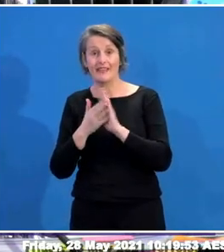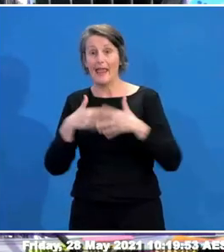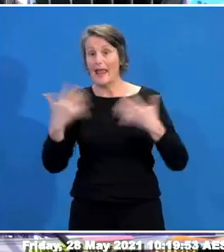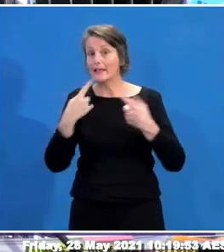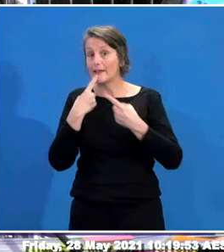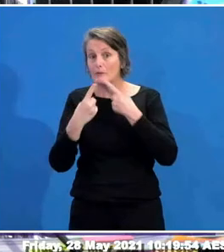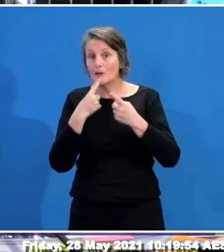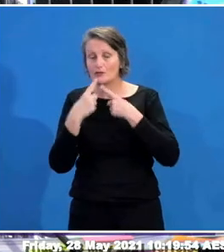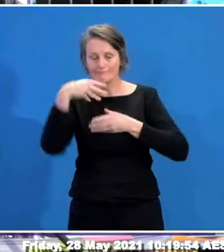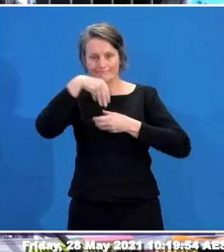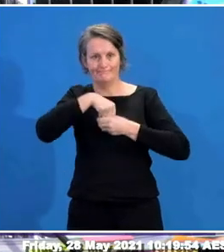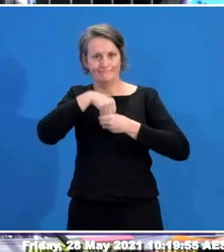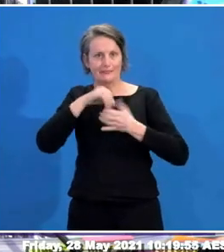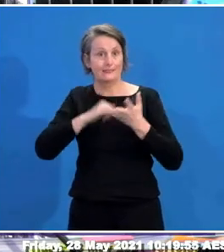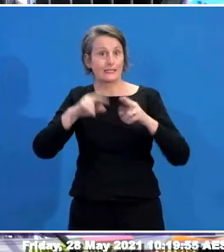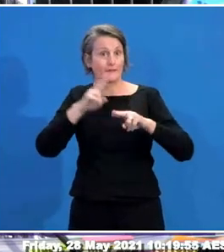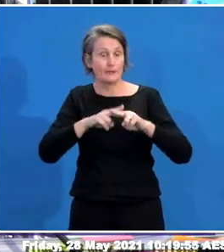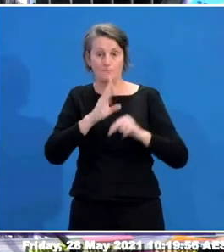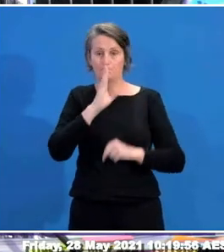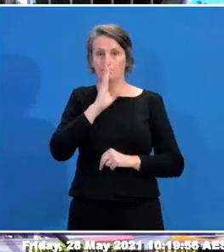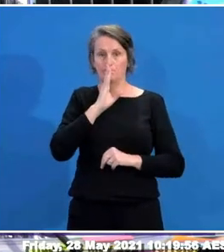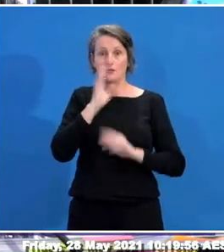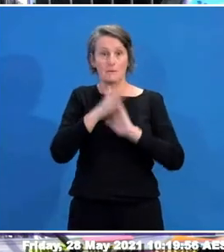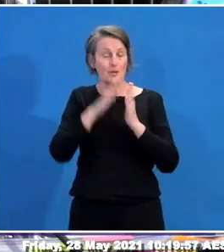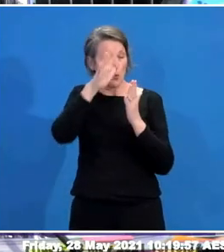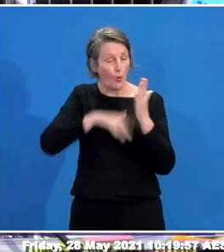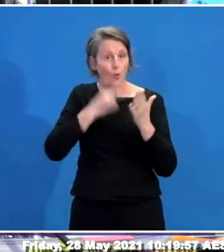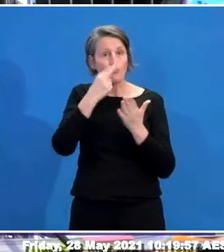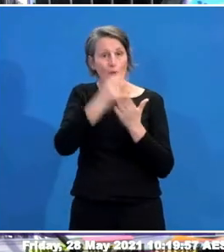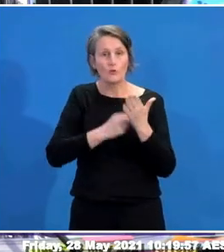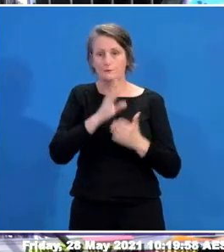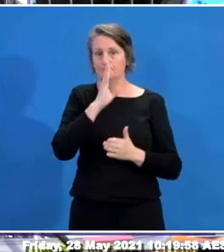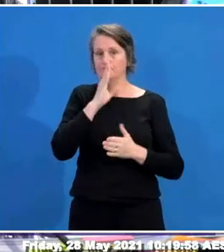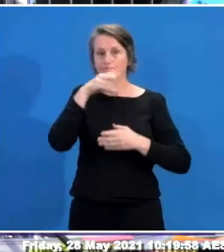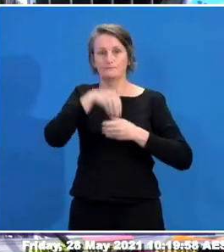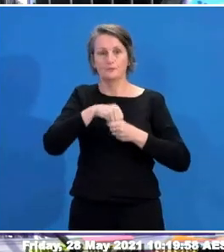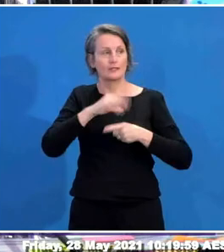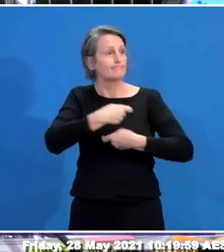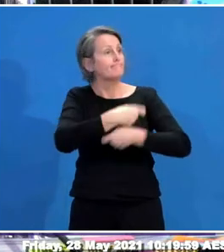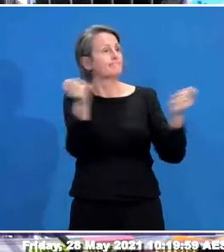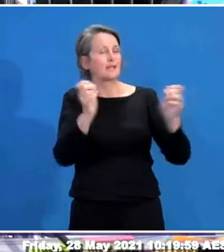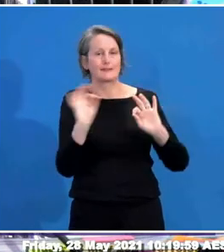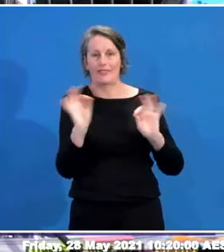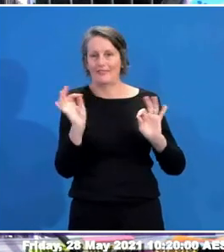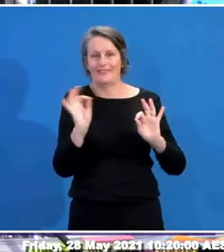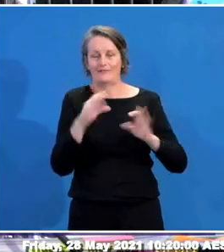and, therefore, all of the reports would remain confidential and not be able to